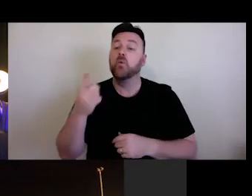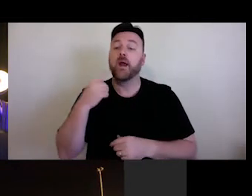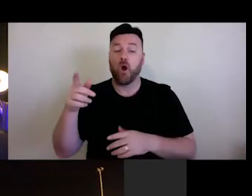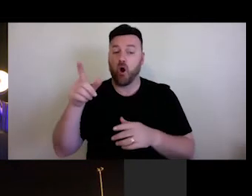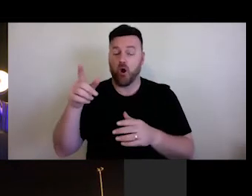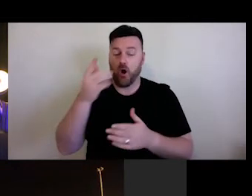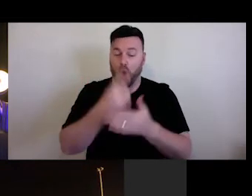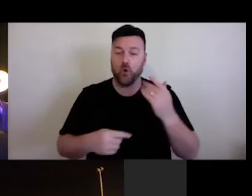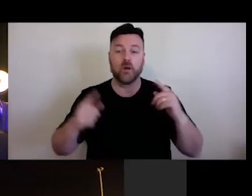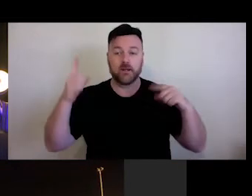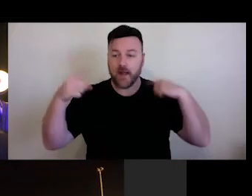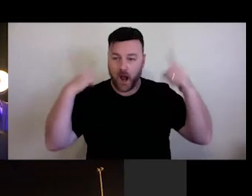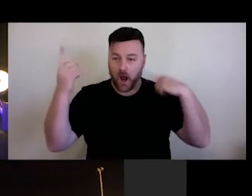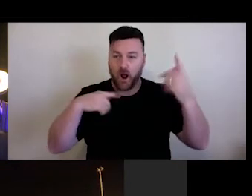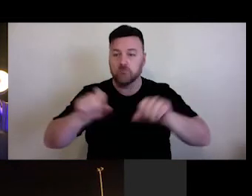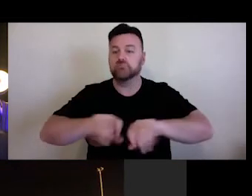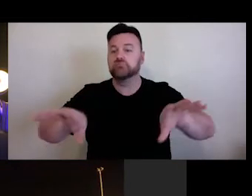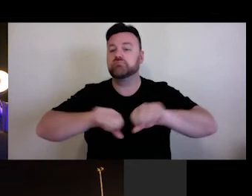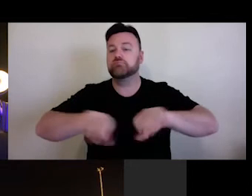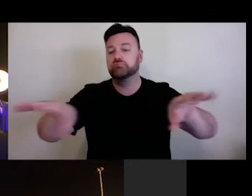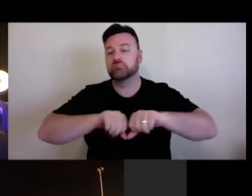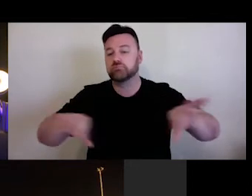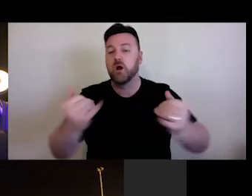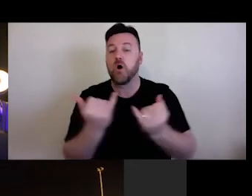wanted to get our messages out on a Sunday morning for an hour an a